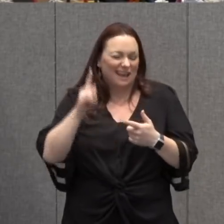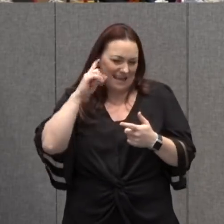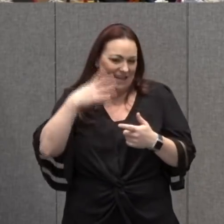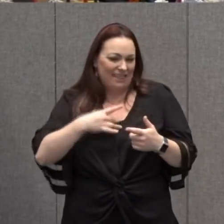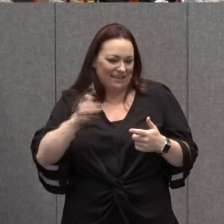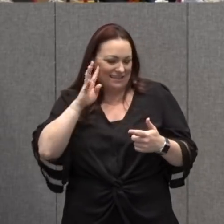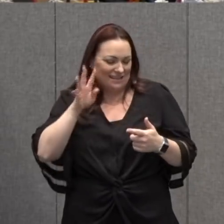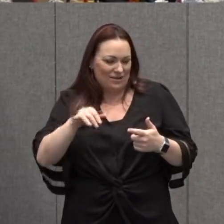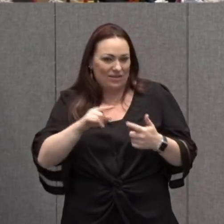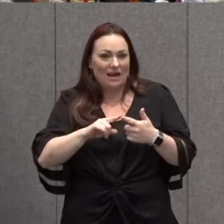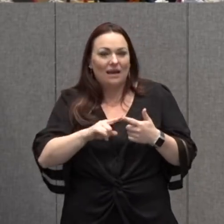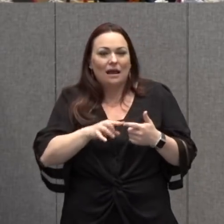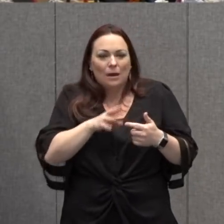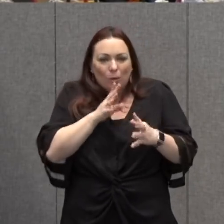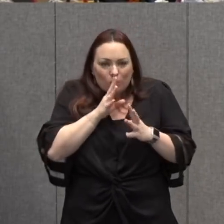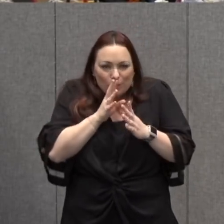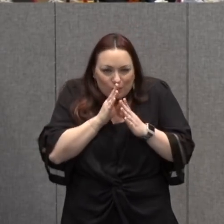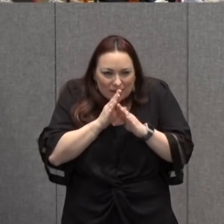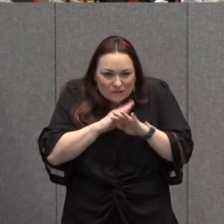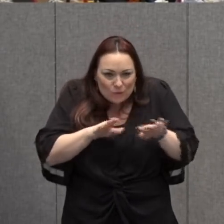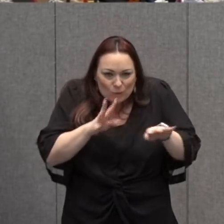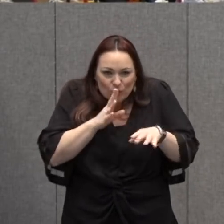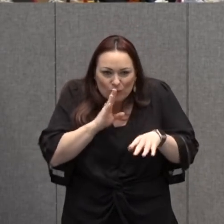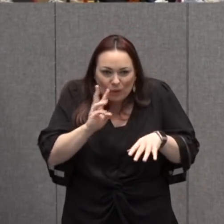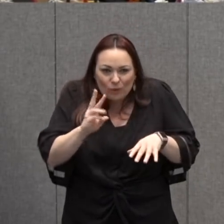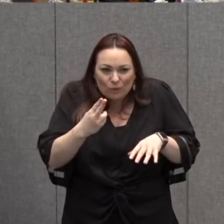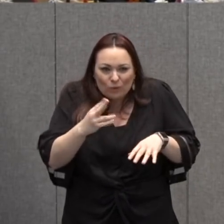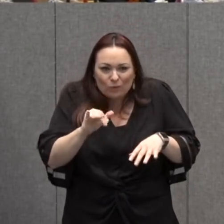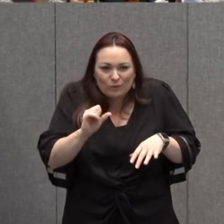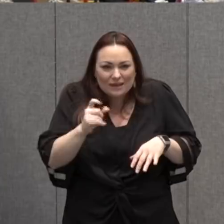And whisper. Whoa.